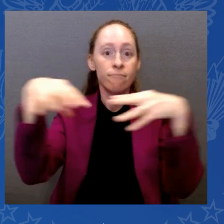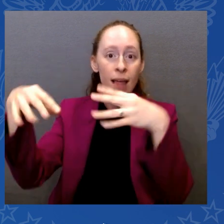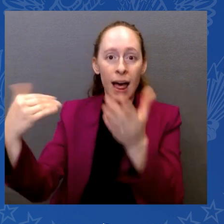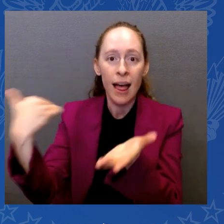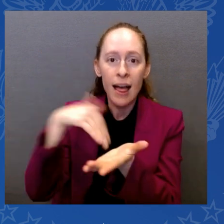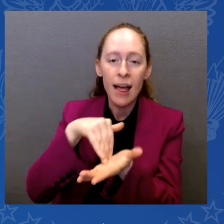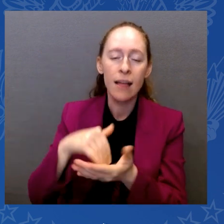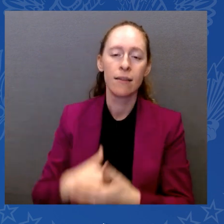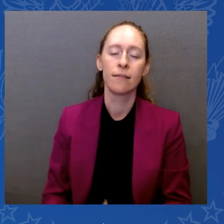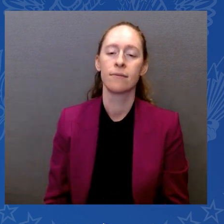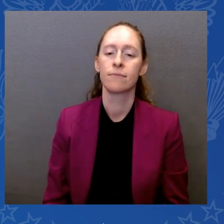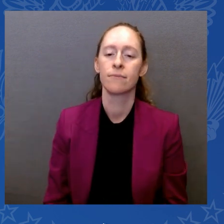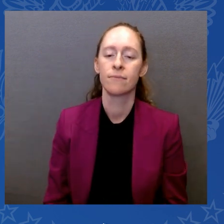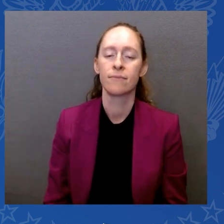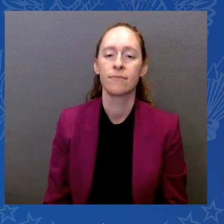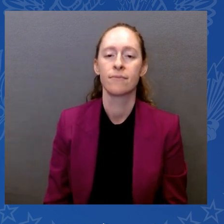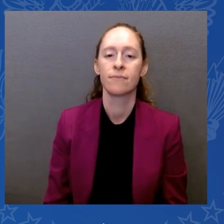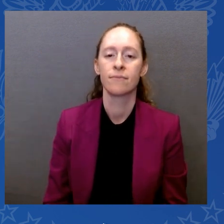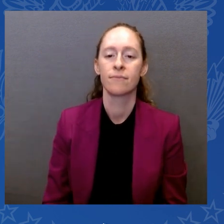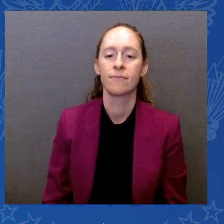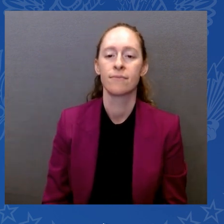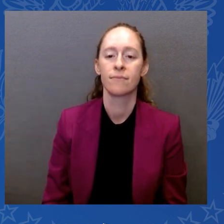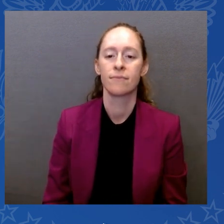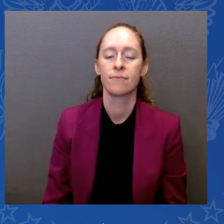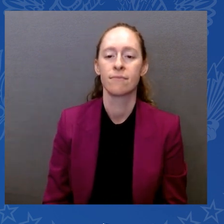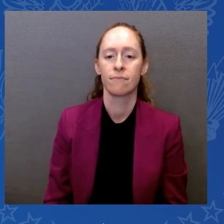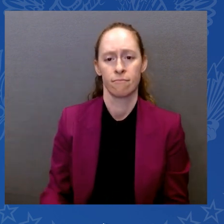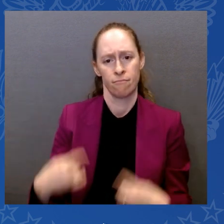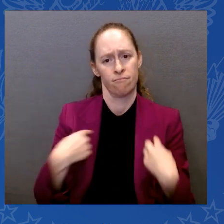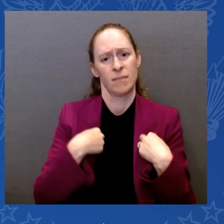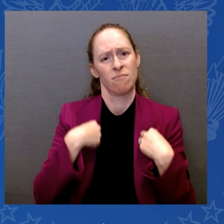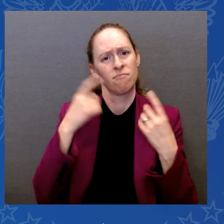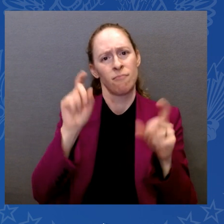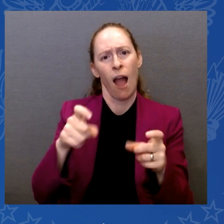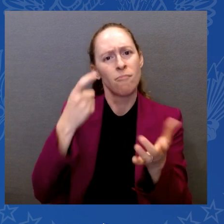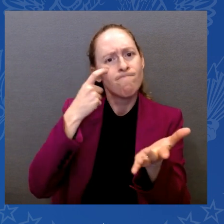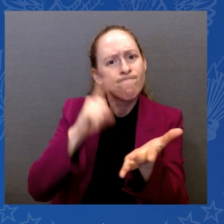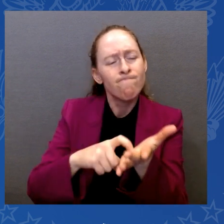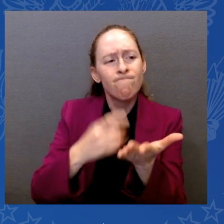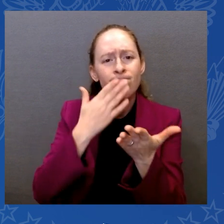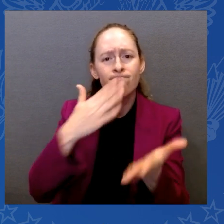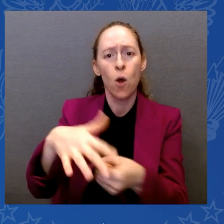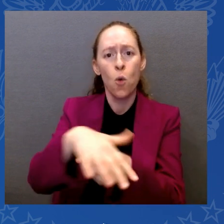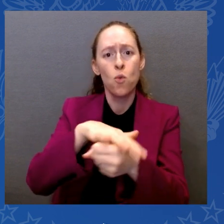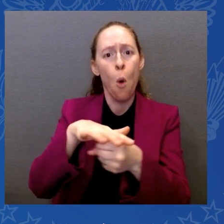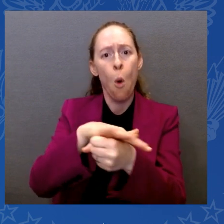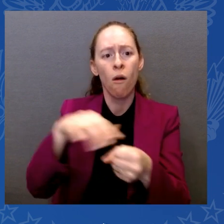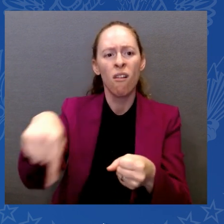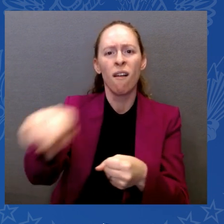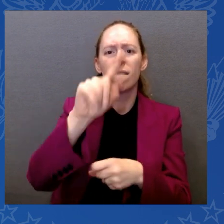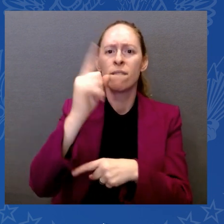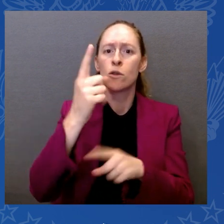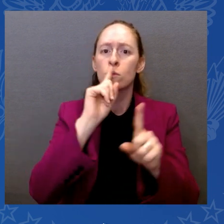I want to say that again -- the local first responders. I want to thank them -- including the Puerto Rican National Guard, who have been working around the clock.